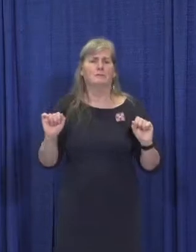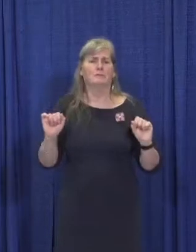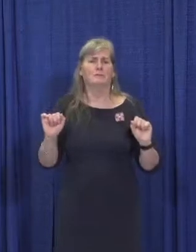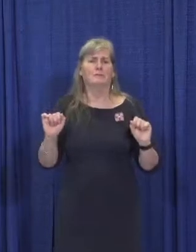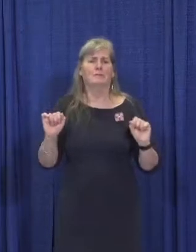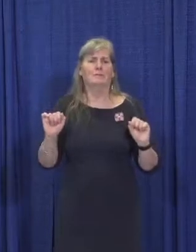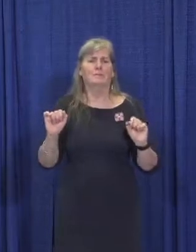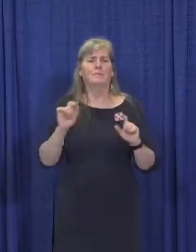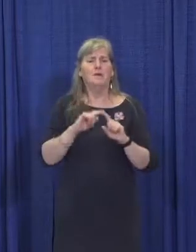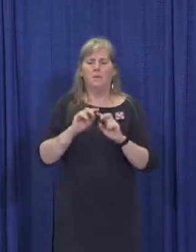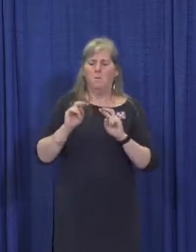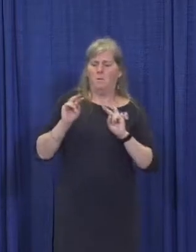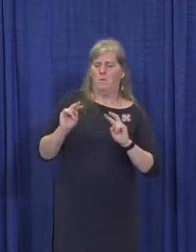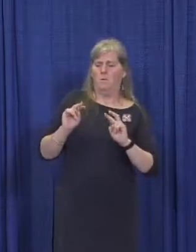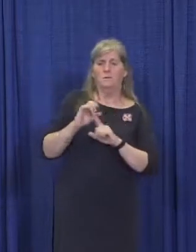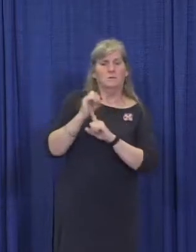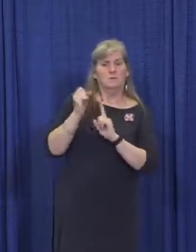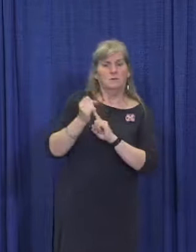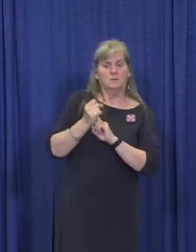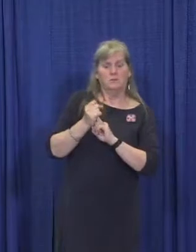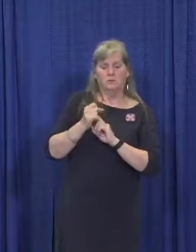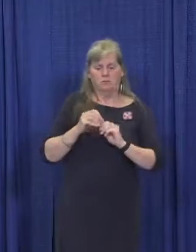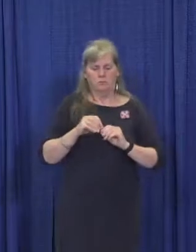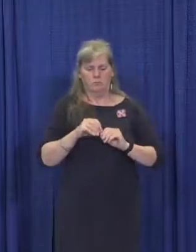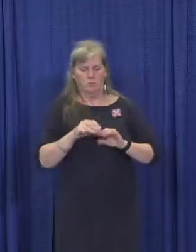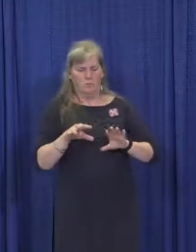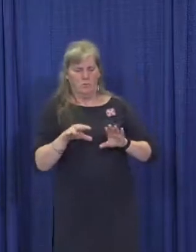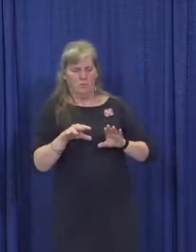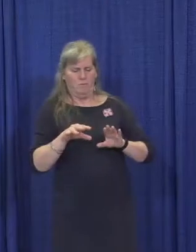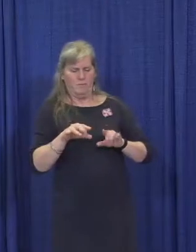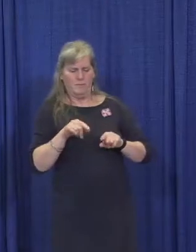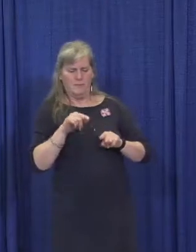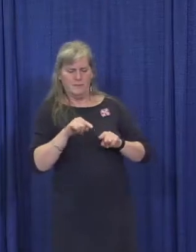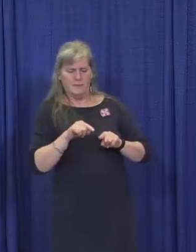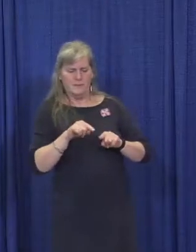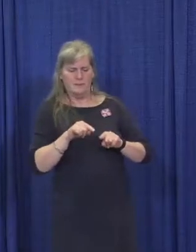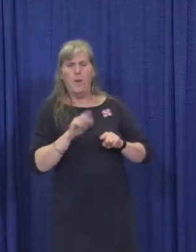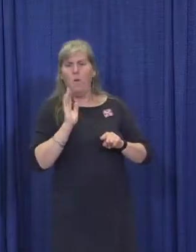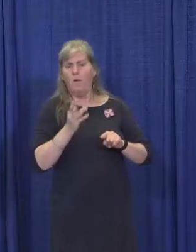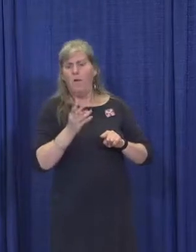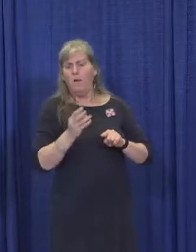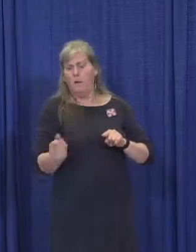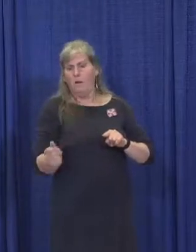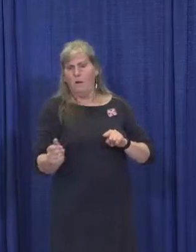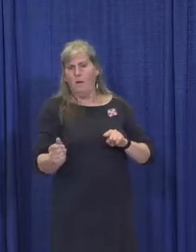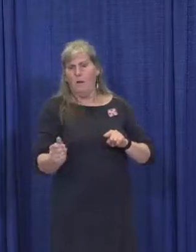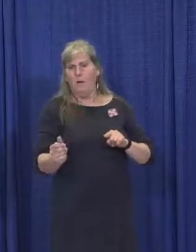great Yukon summer. This too shall pass and we will